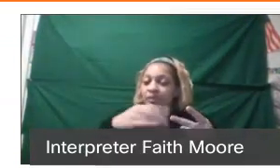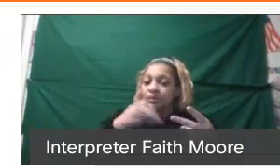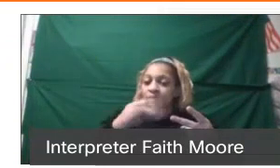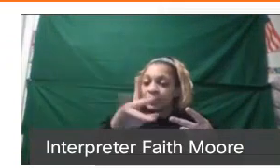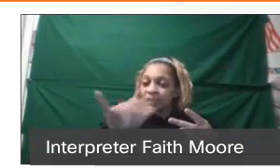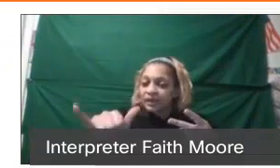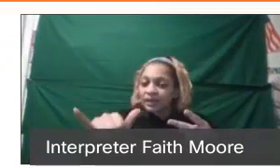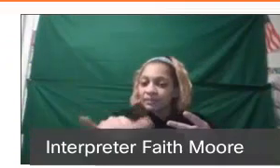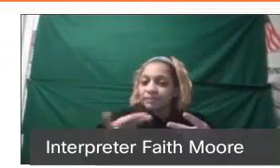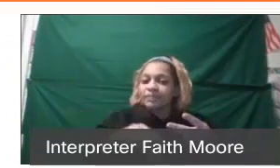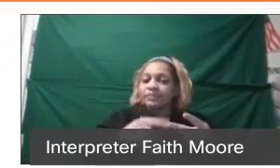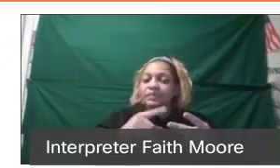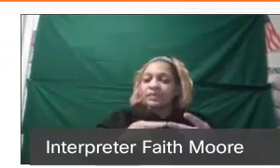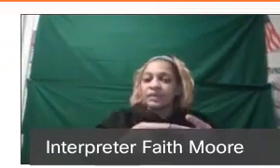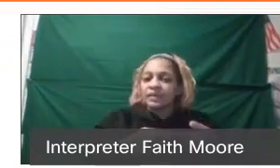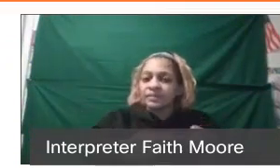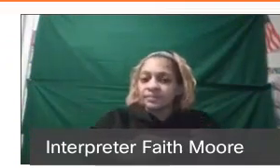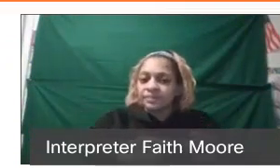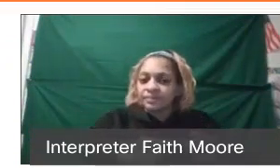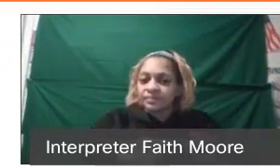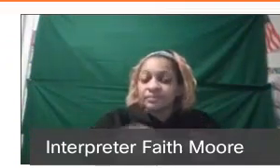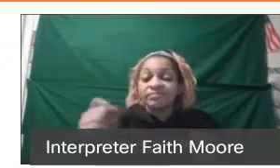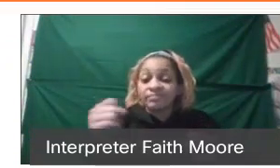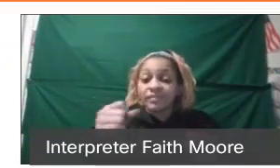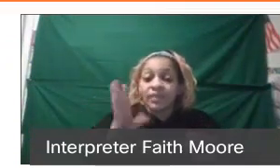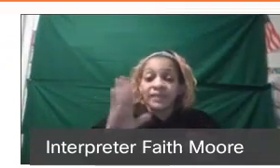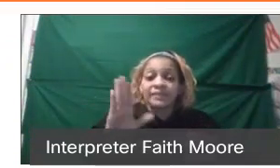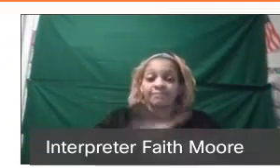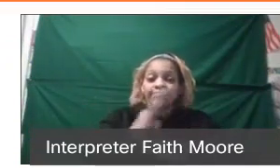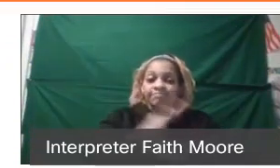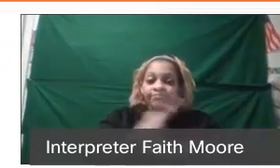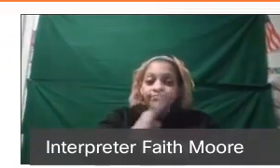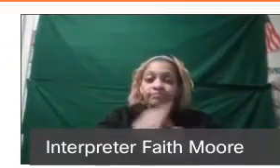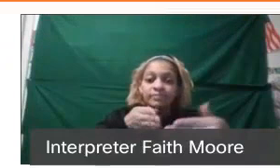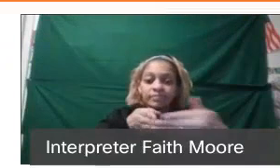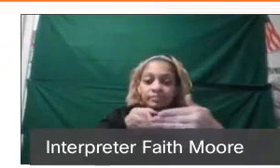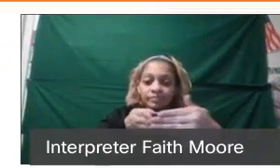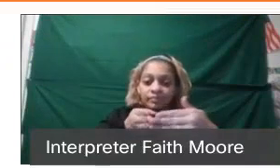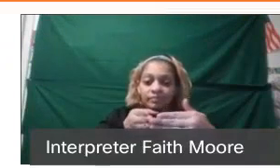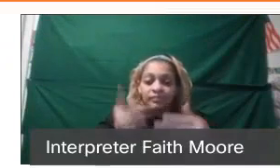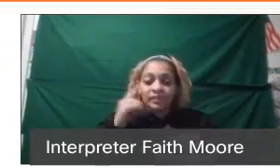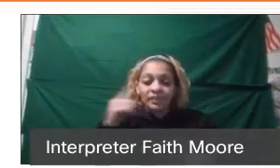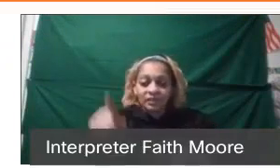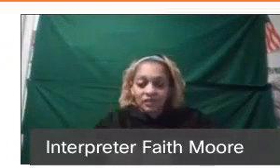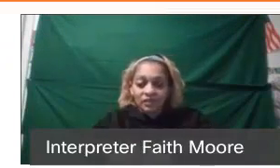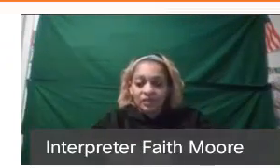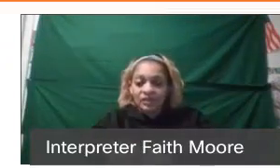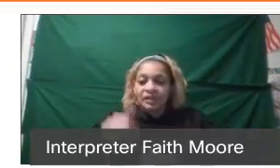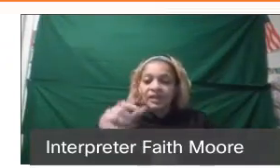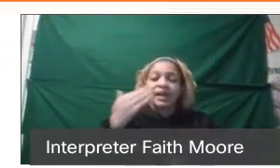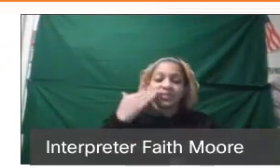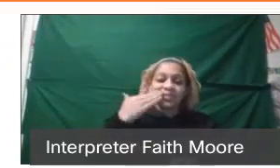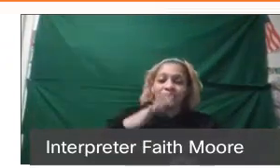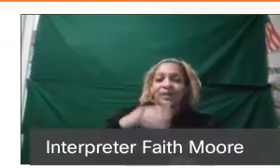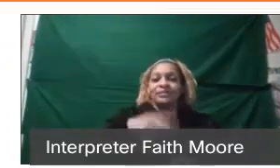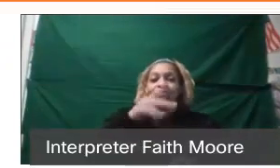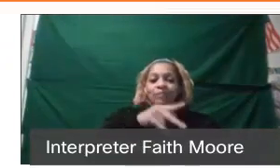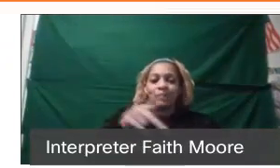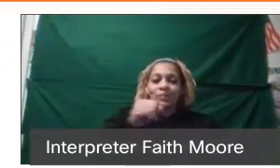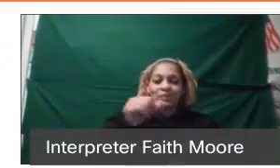So, dentist actually, like he said, it's very bit intersections and I agree with you that because I need a clear showing the ship tables.